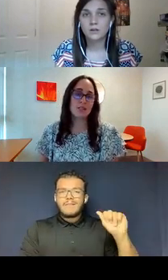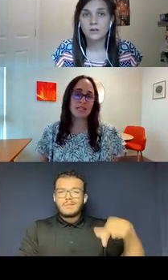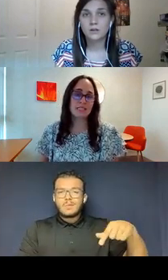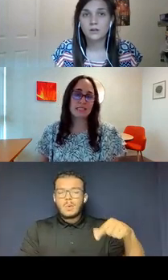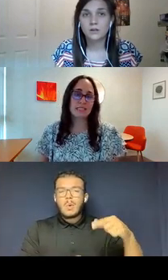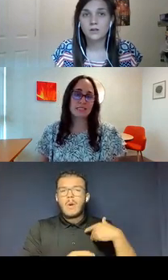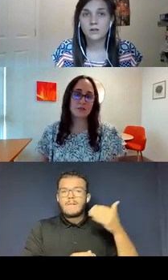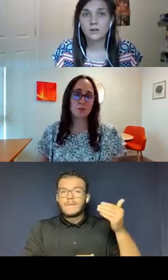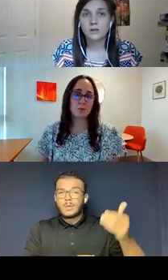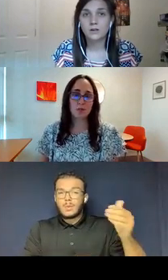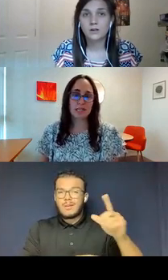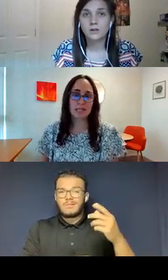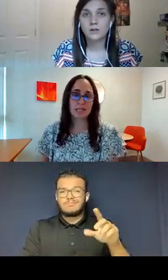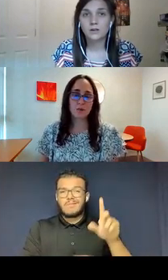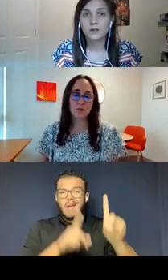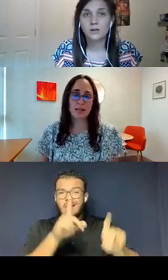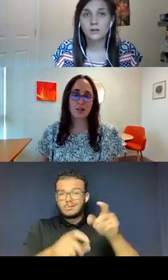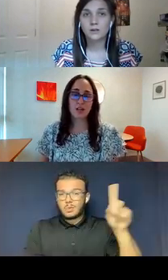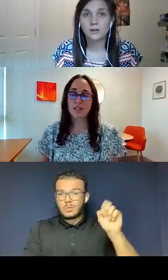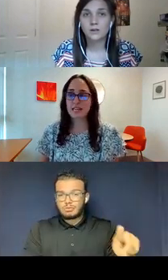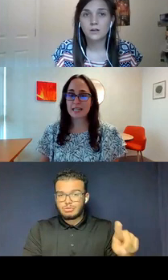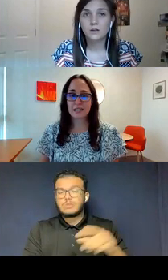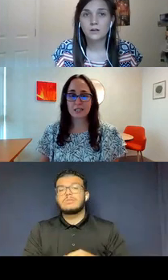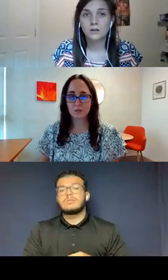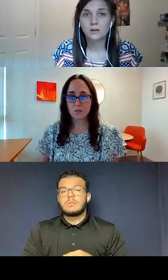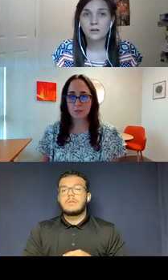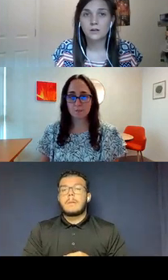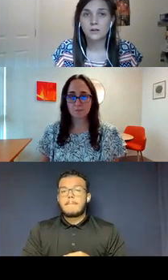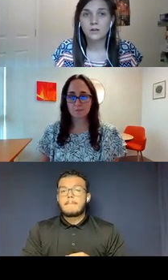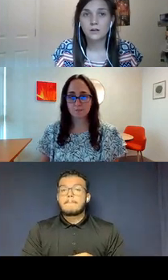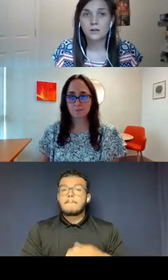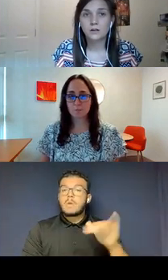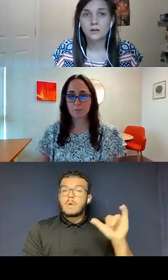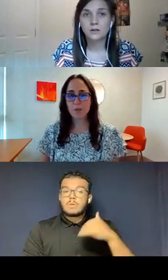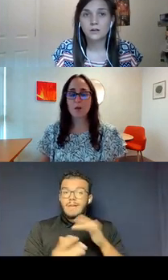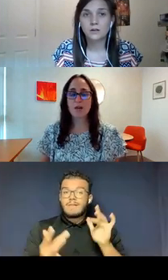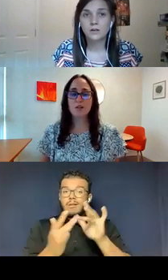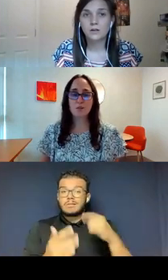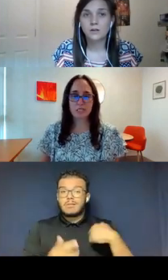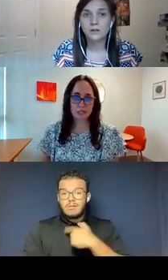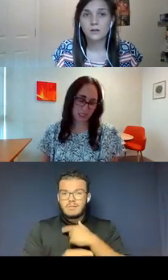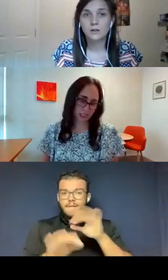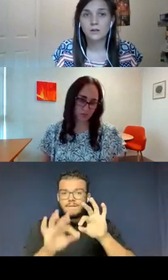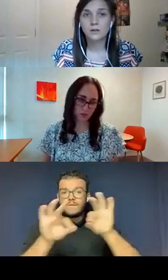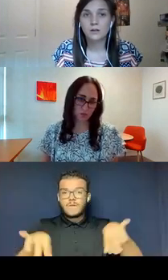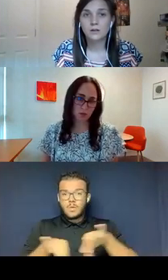to COVID-19 and reporting. We have our Contact Us form where you can reach us